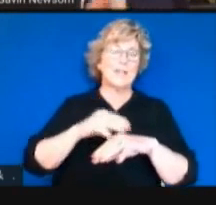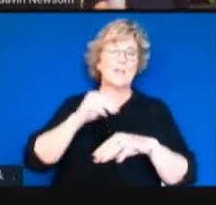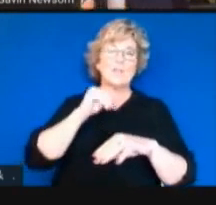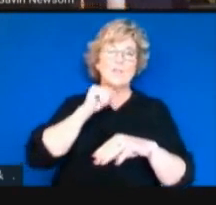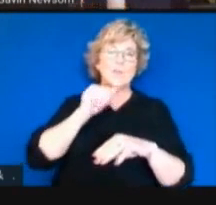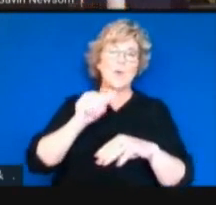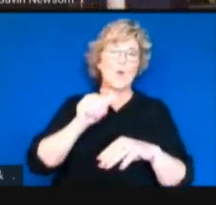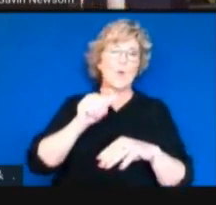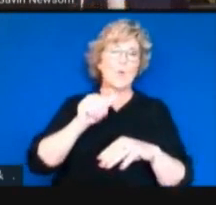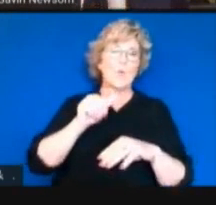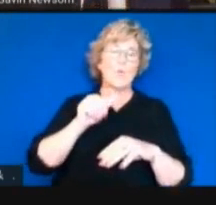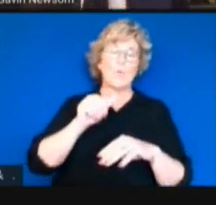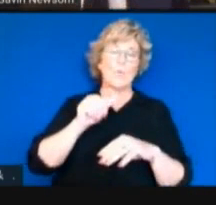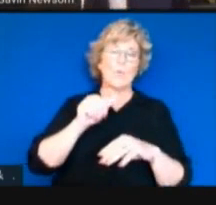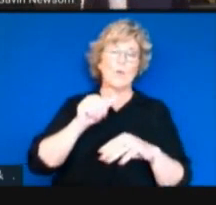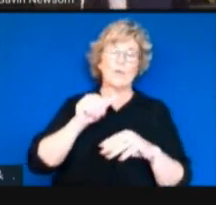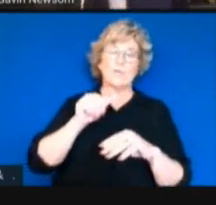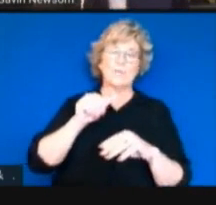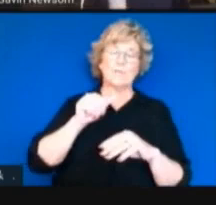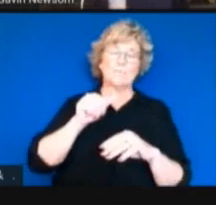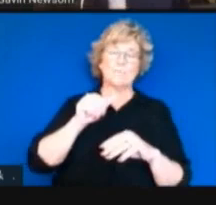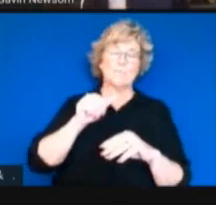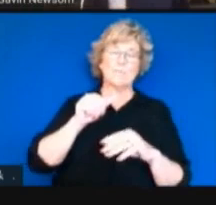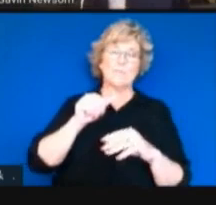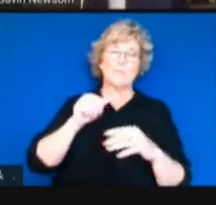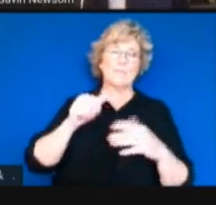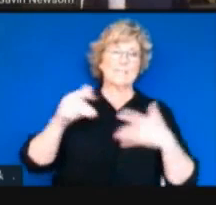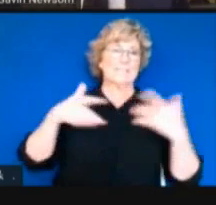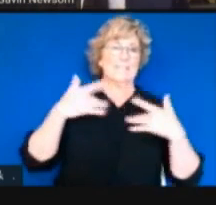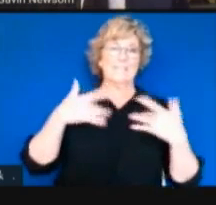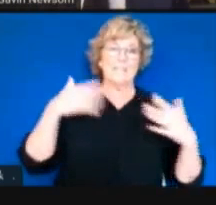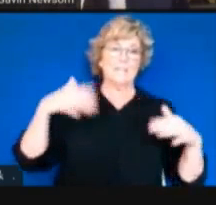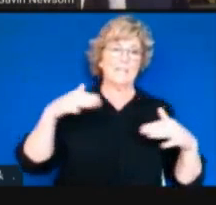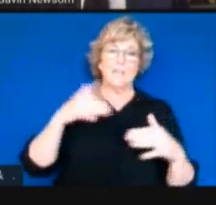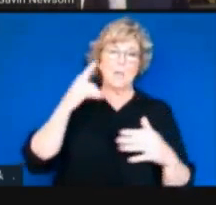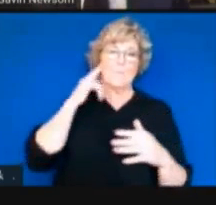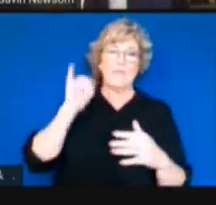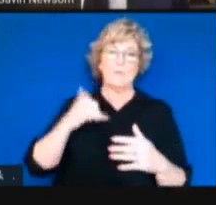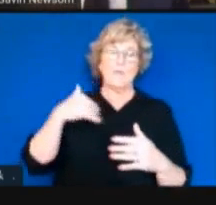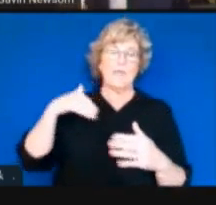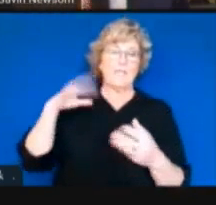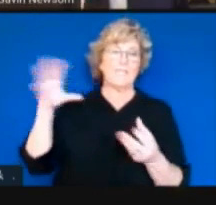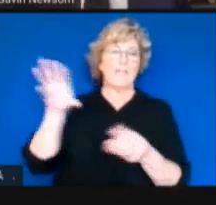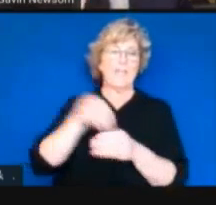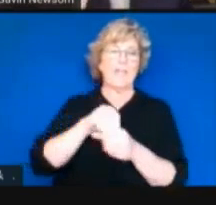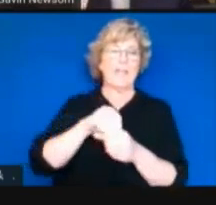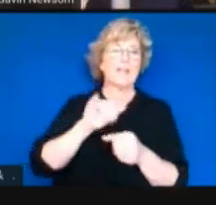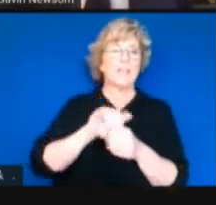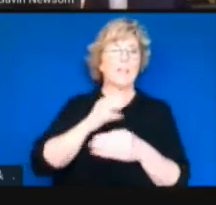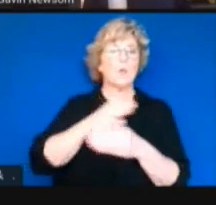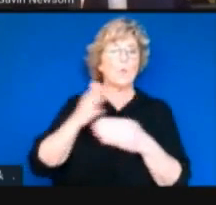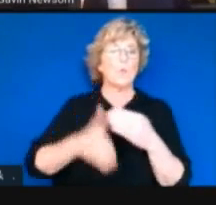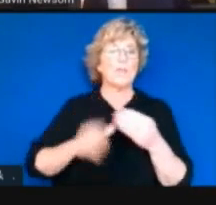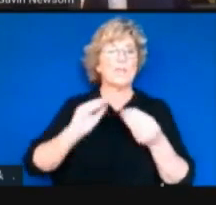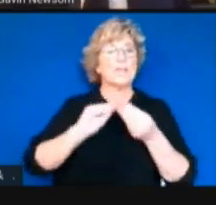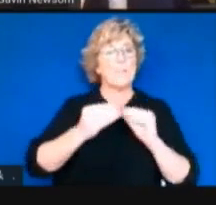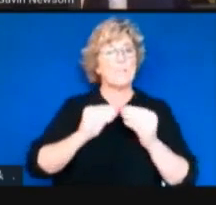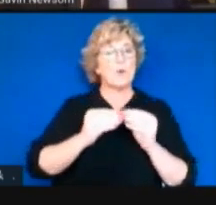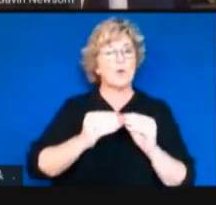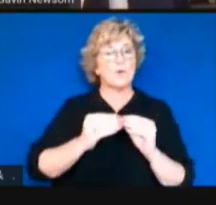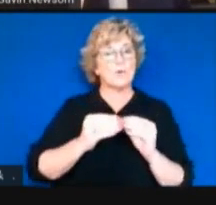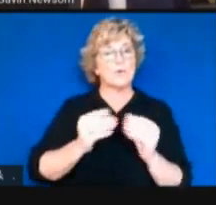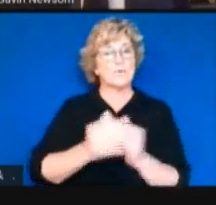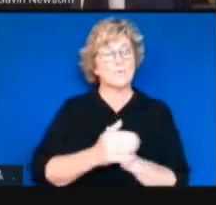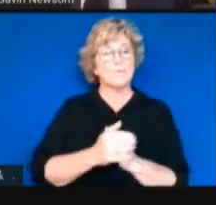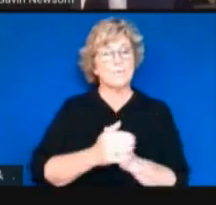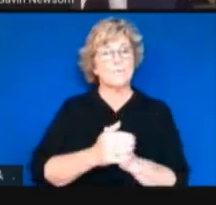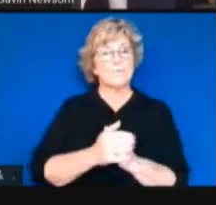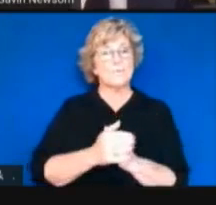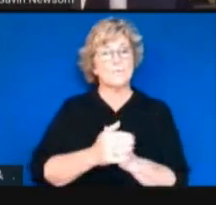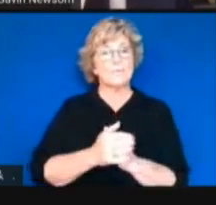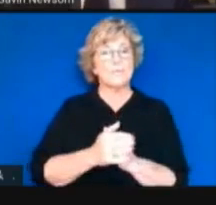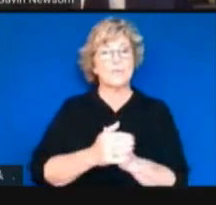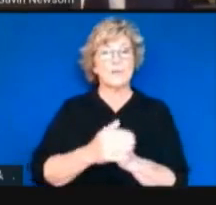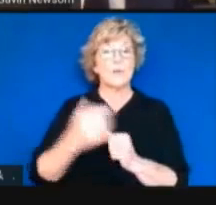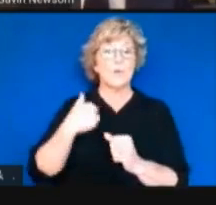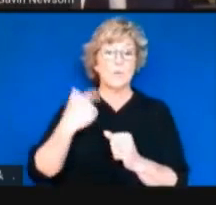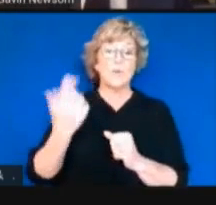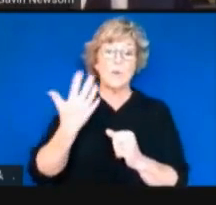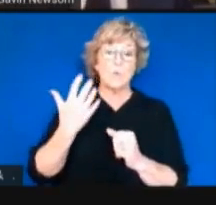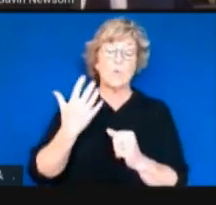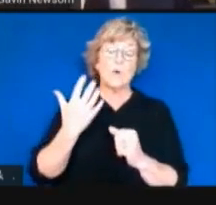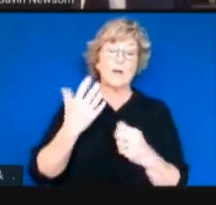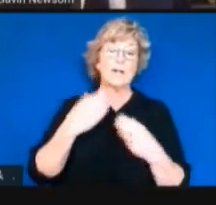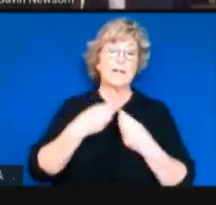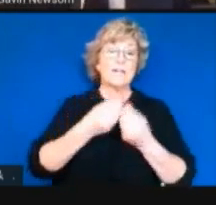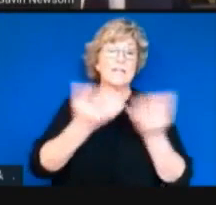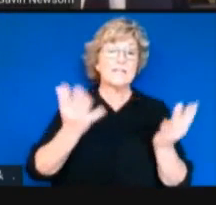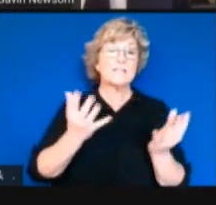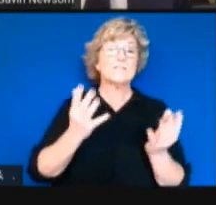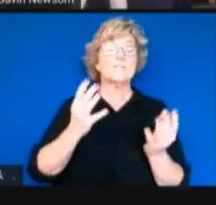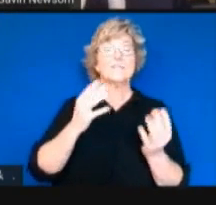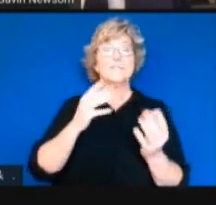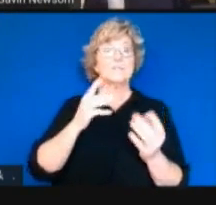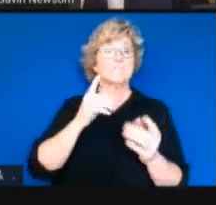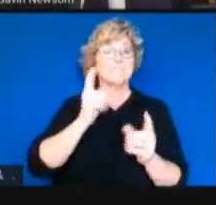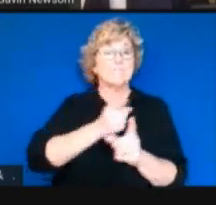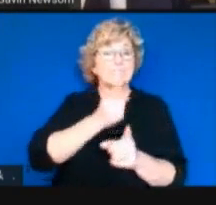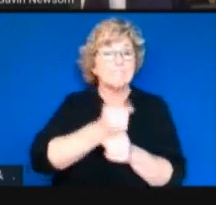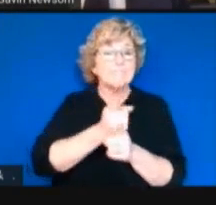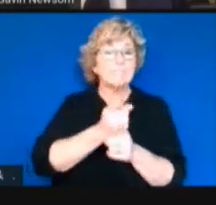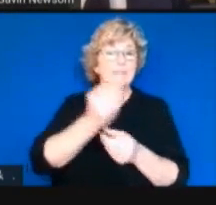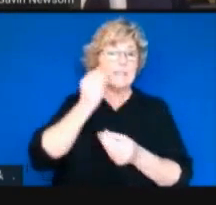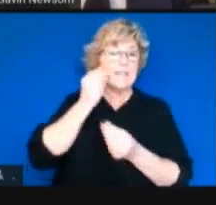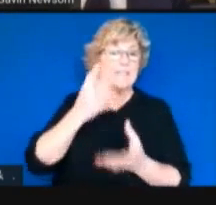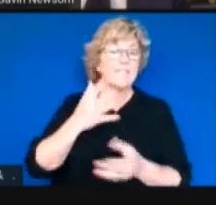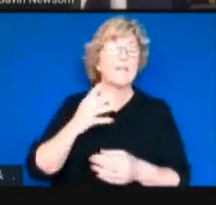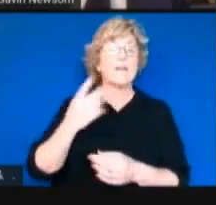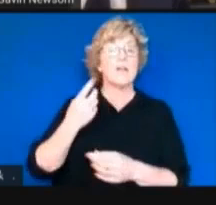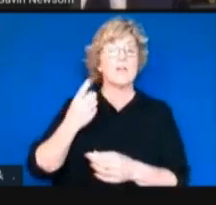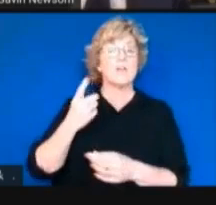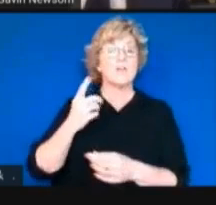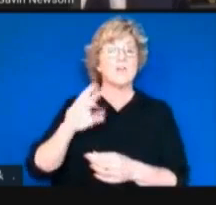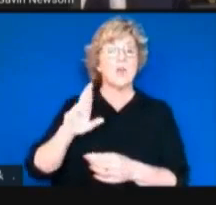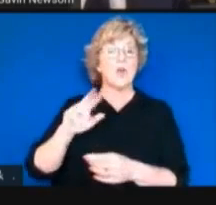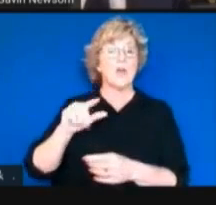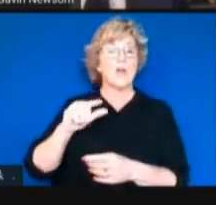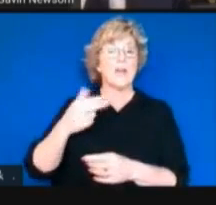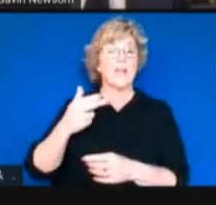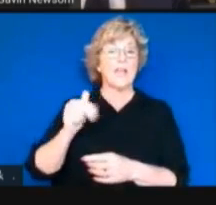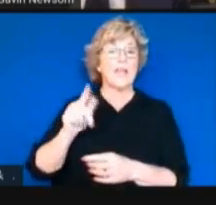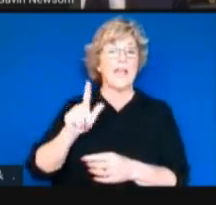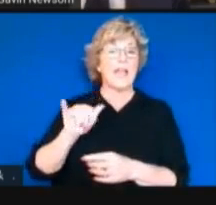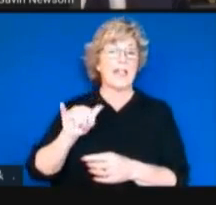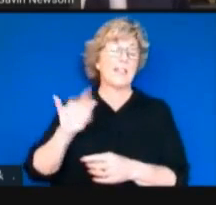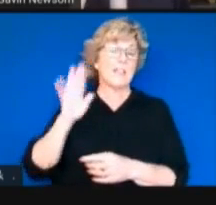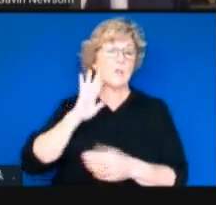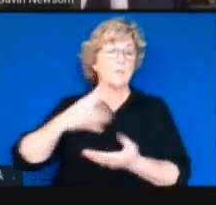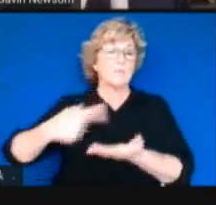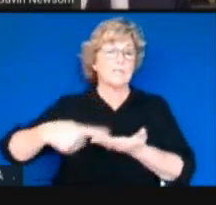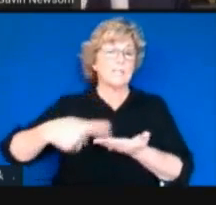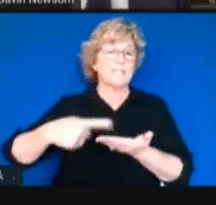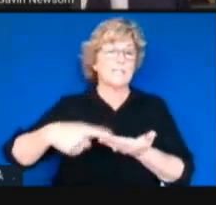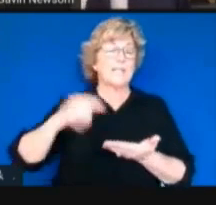STILL TOO EARLY TO TELL AND I CAUTION PEOPLE NOT TO READ INTO WEEKEND NUMBERS, BUT WE'LL TAKE A CLOSE LOOK AT THIS OVER THE NEXT FEW DAYS AND, OF COURSE, MAKE THAT DATA, WE'LL MAKE IT